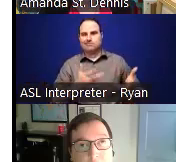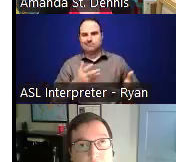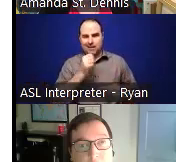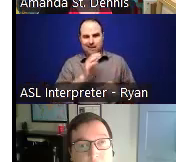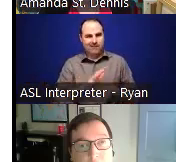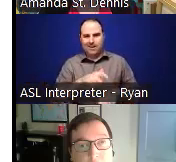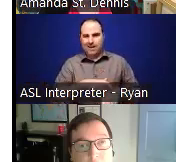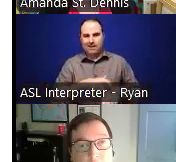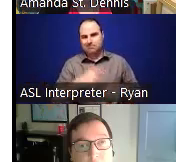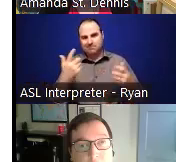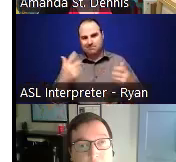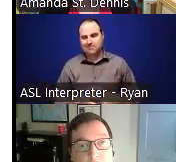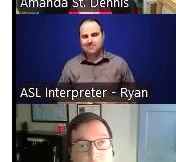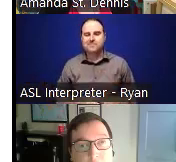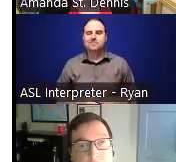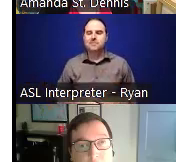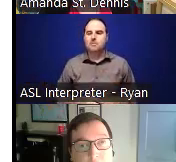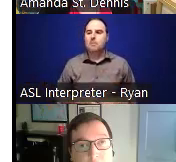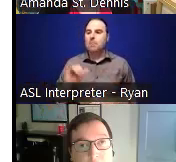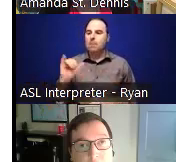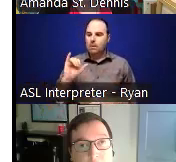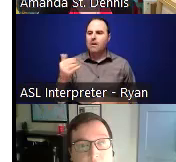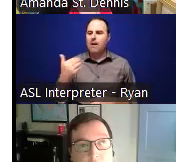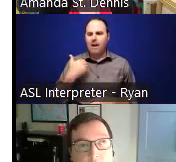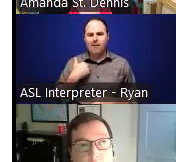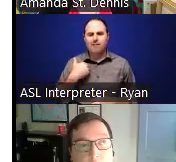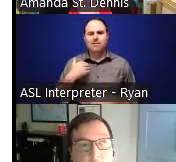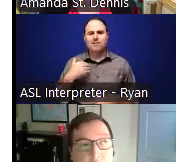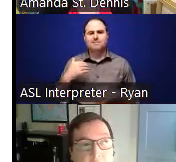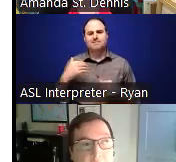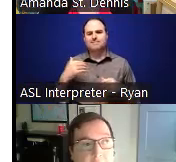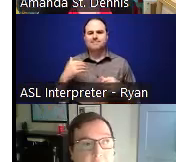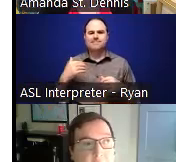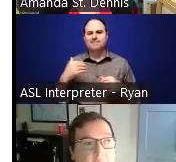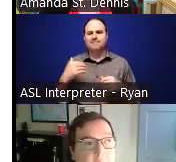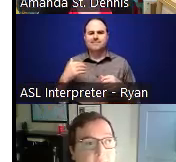Also making sure to have a terms of reference or that frame of reference. So outlining what